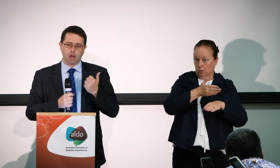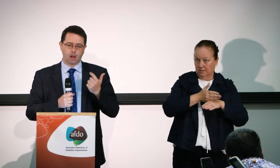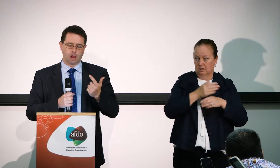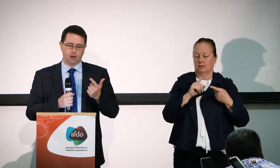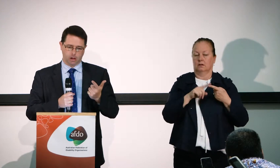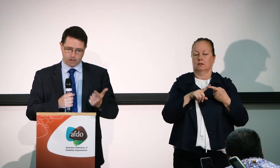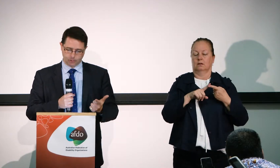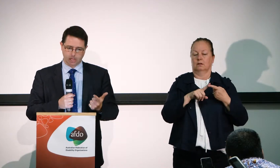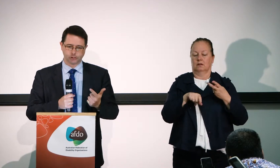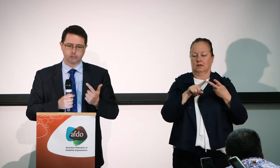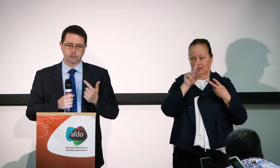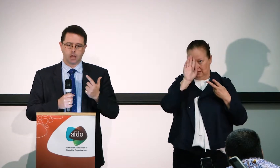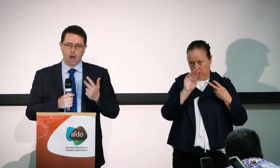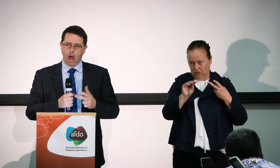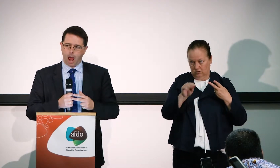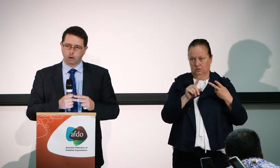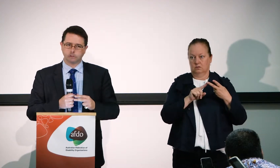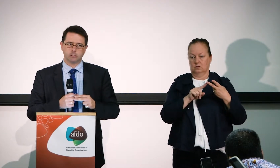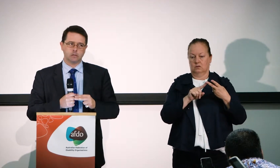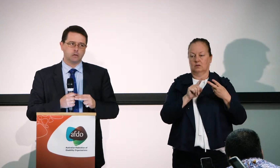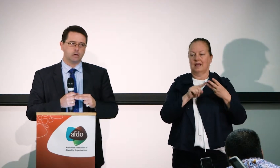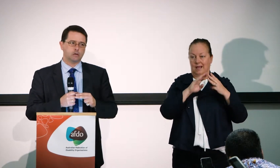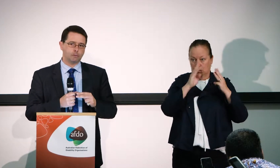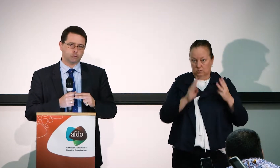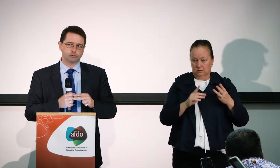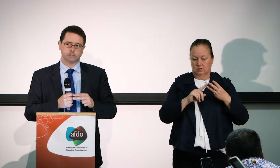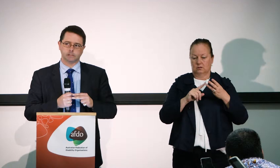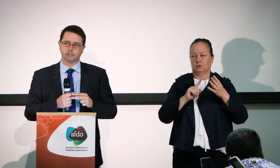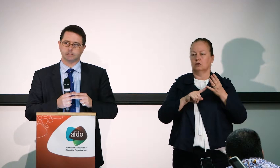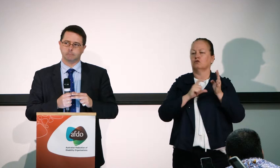education, housing, criminal justice system,